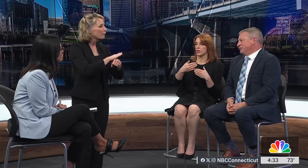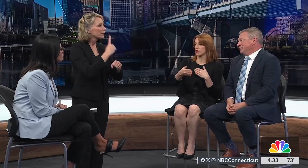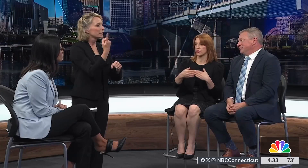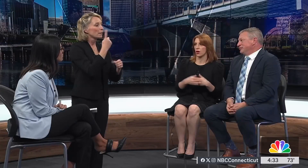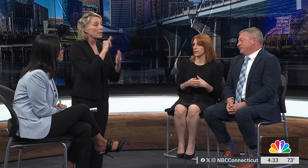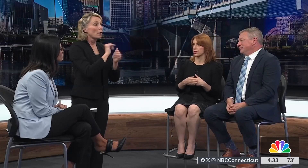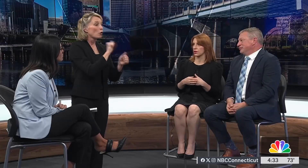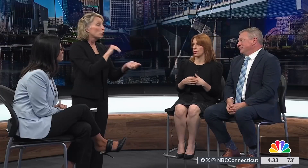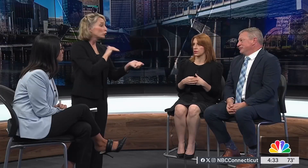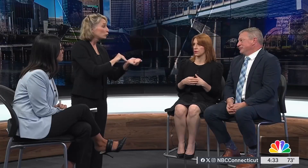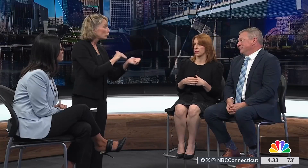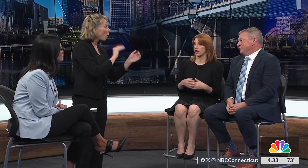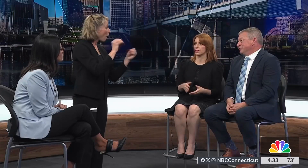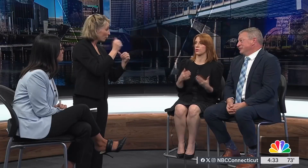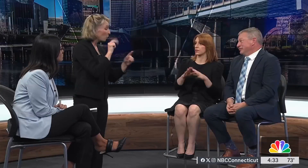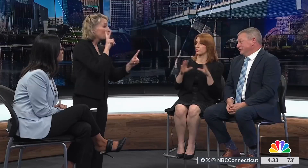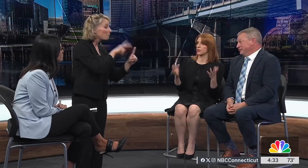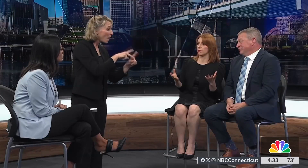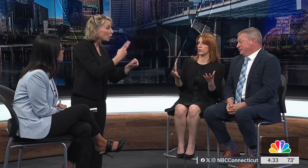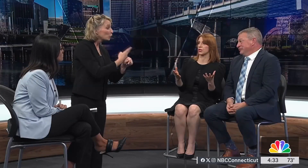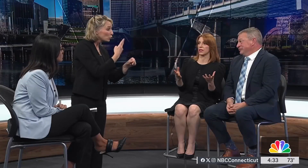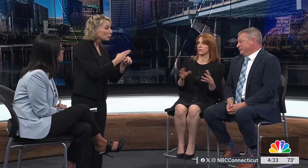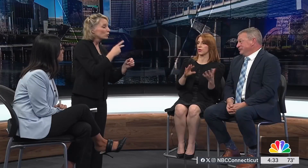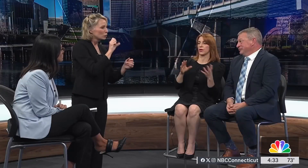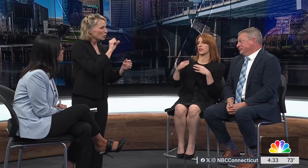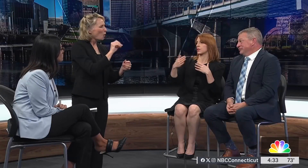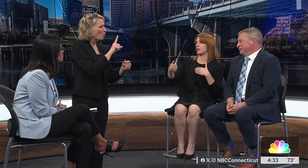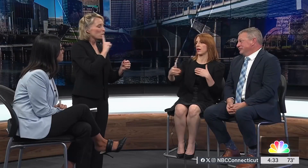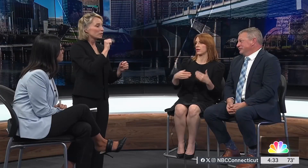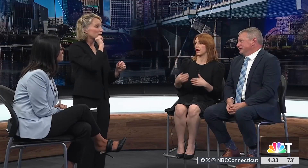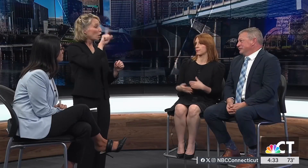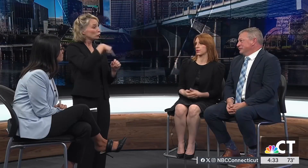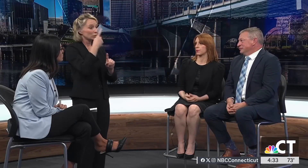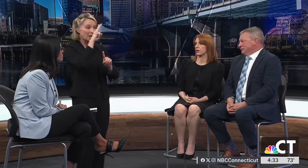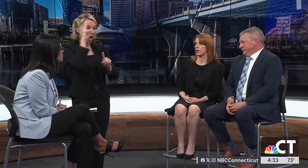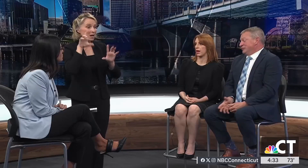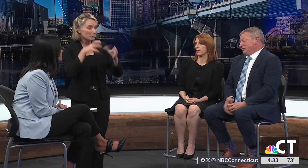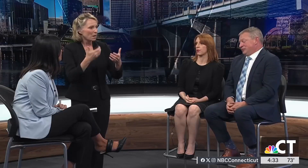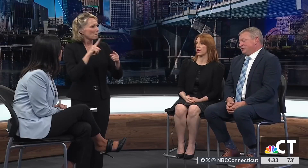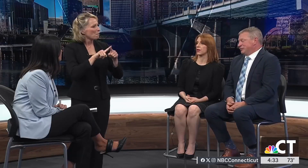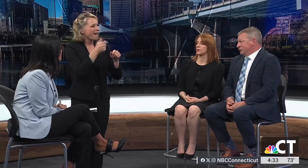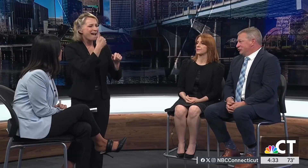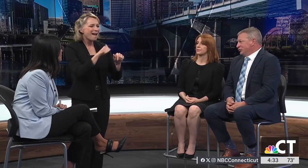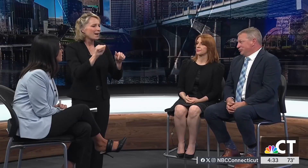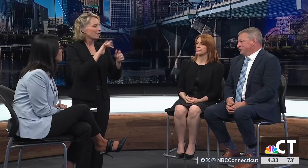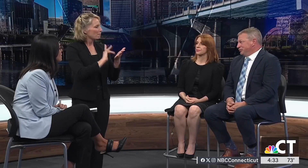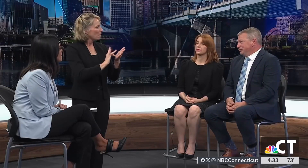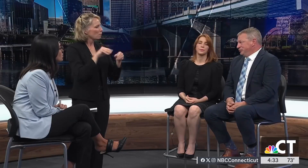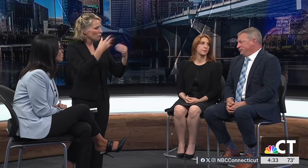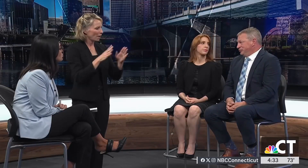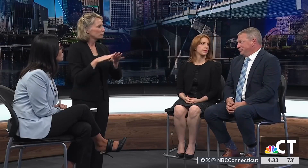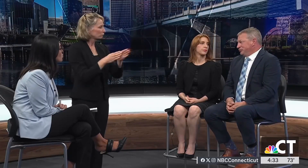provider in health care. I think anything in the in the training video covered something that, you know, a doctor's office